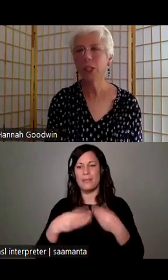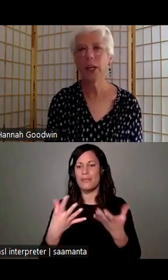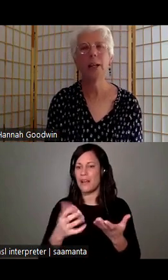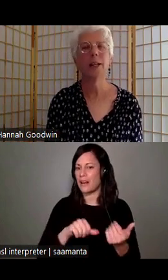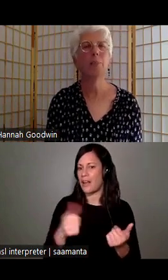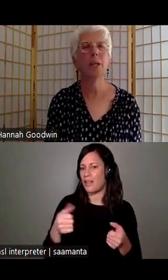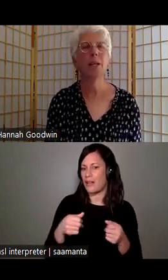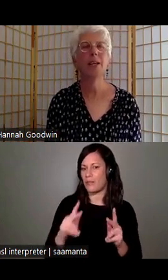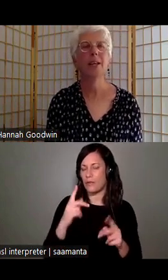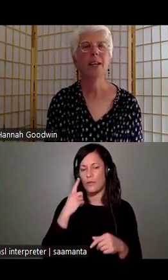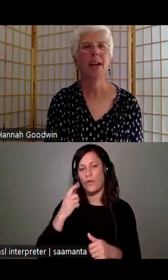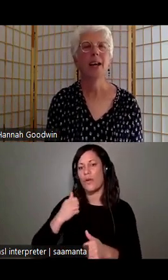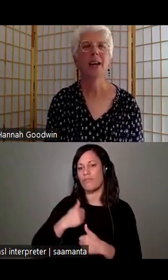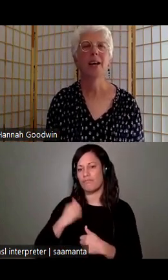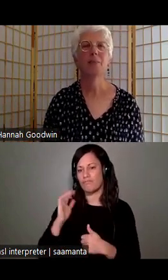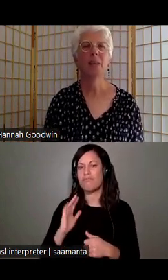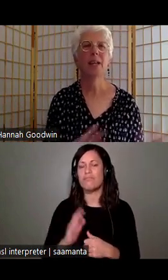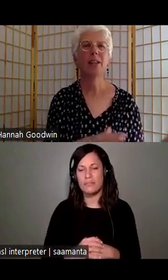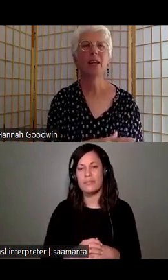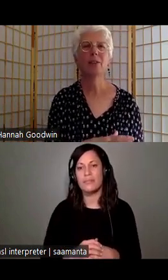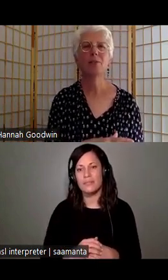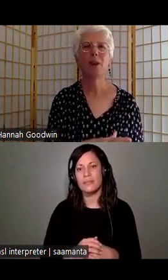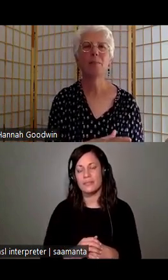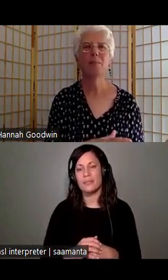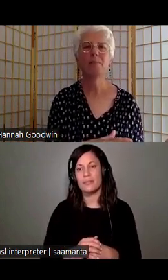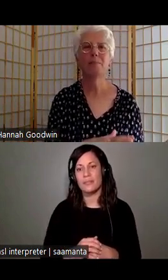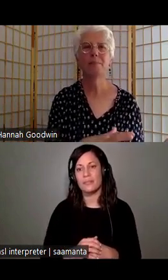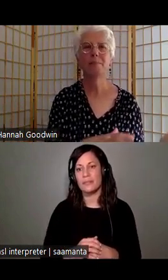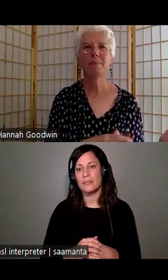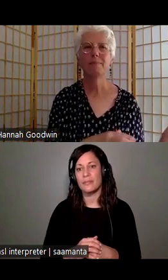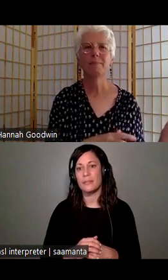which again, can be anything from the employment